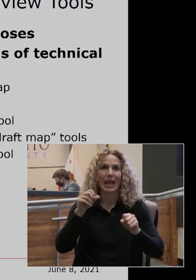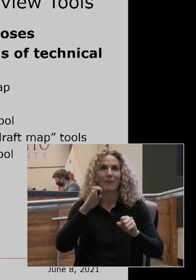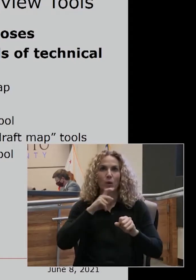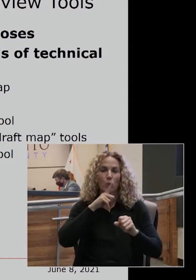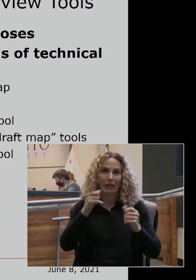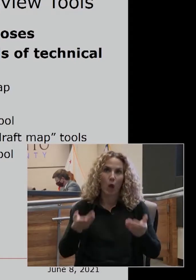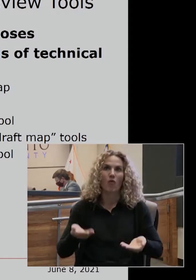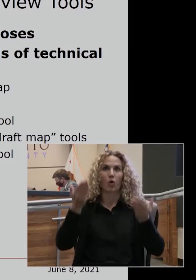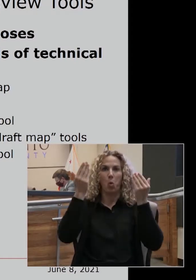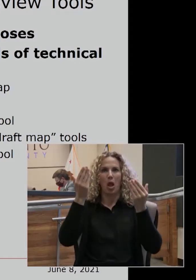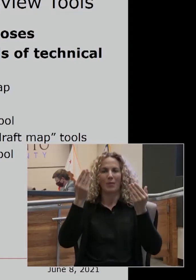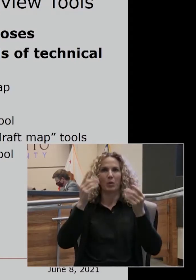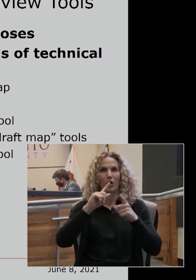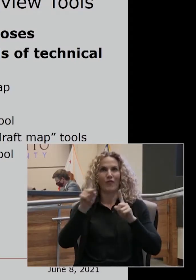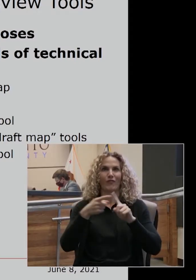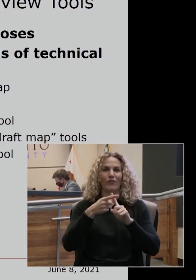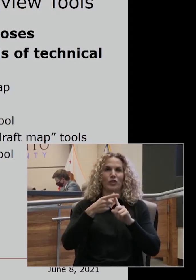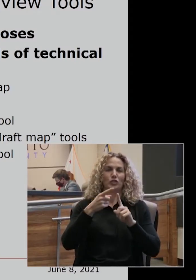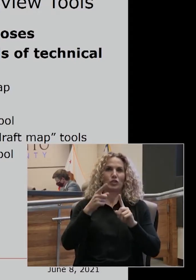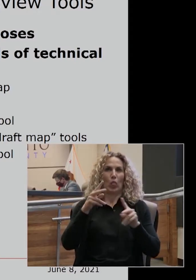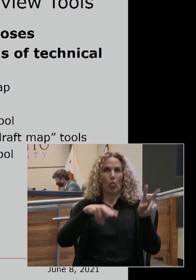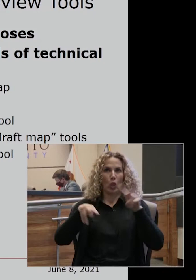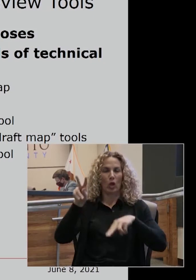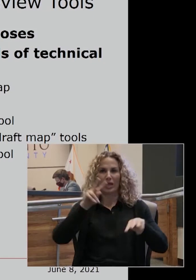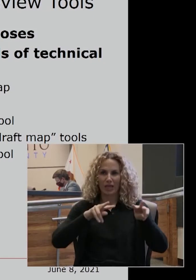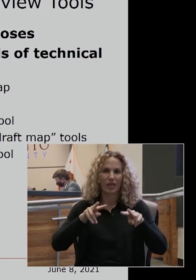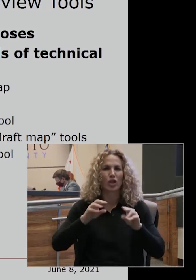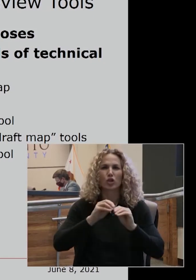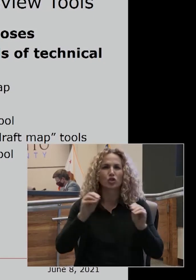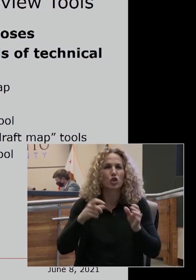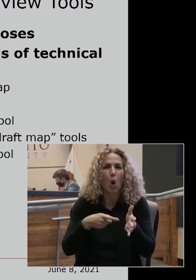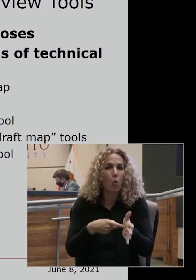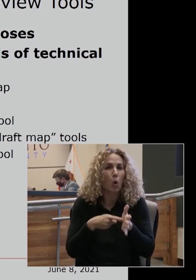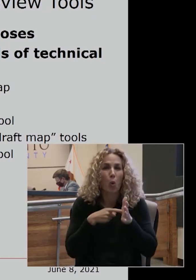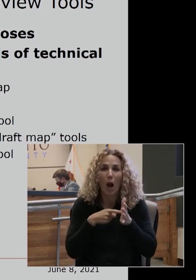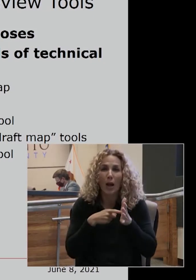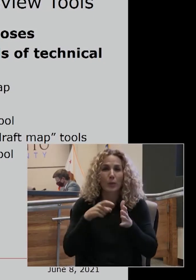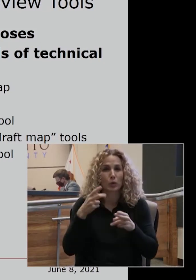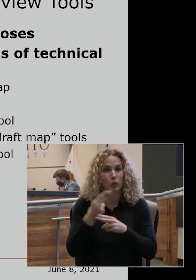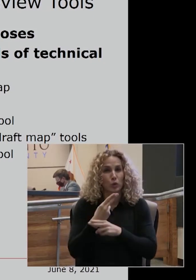IT CAN BE OVERWHELMING. SO I WANT PEOPLE TO KNOW THERE